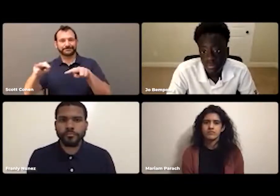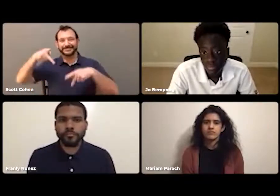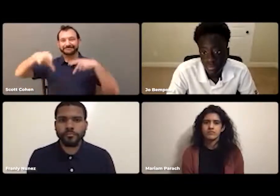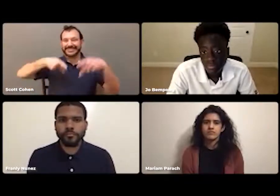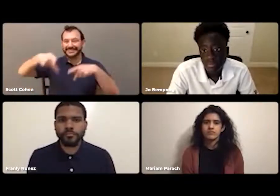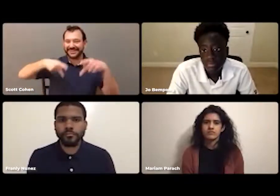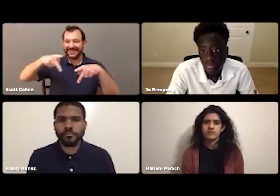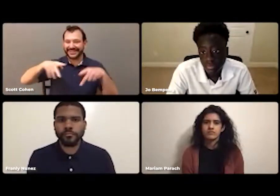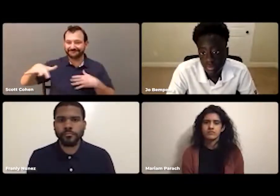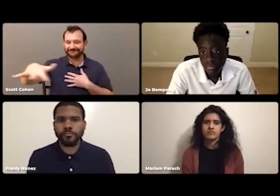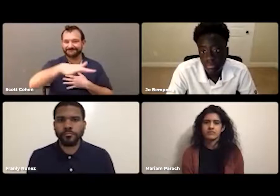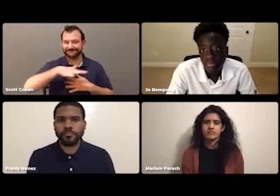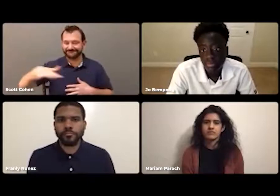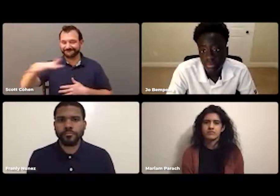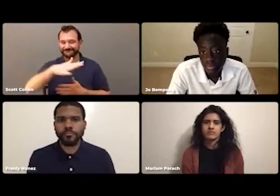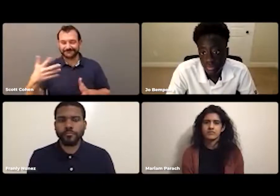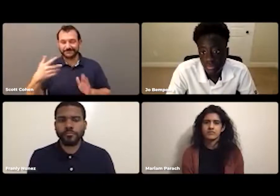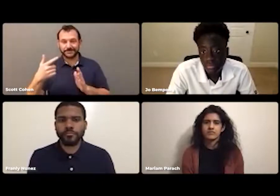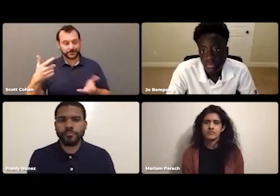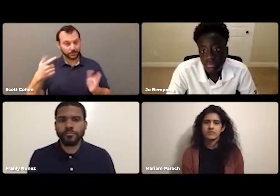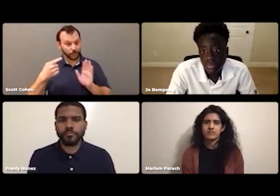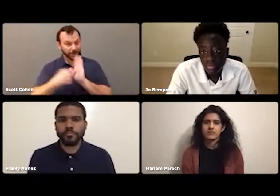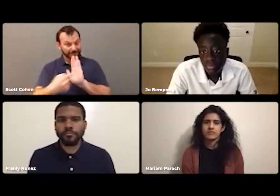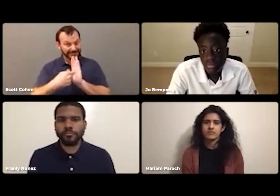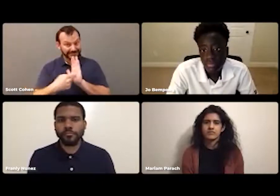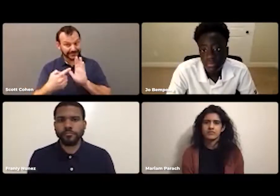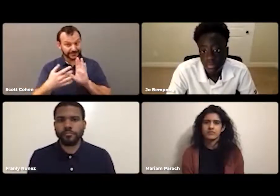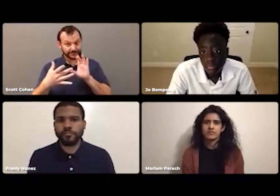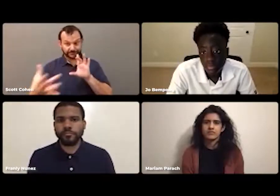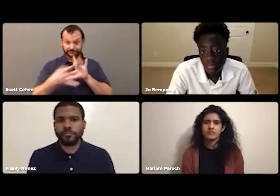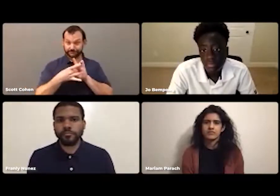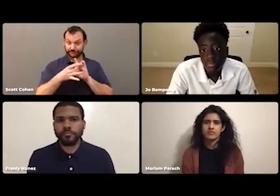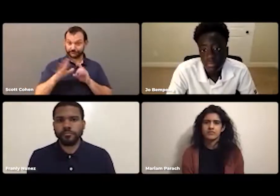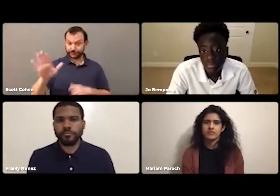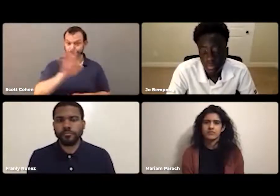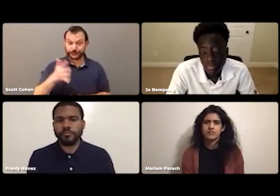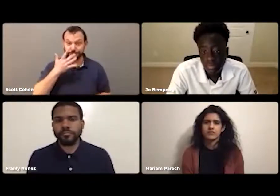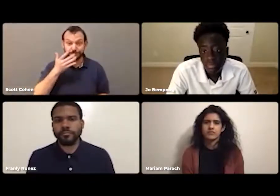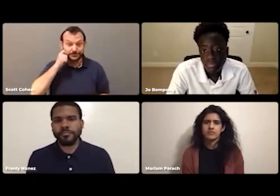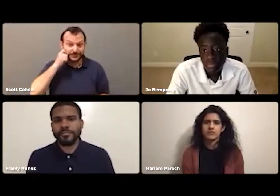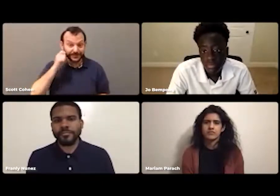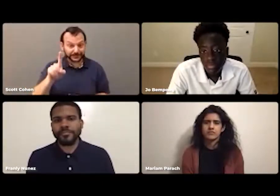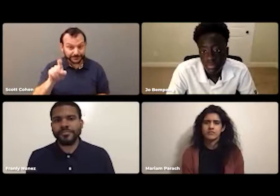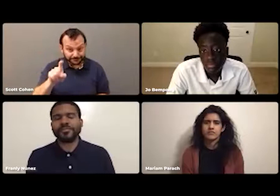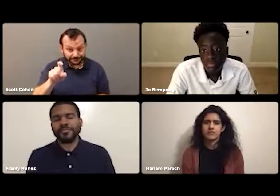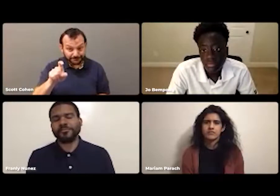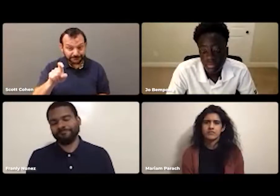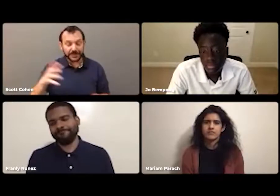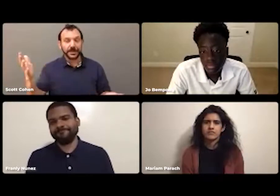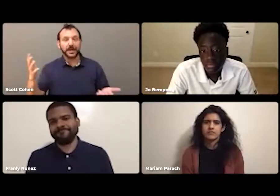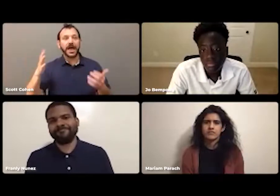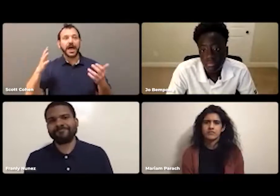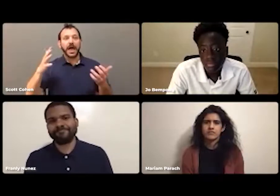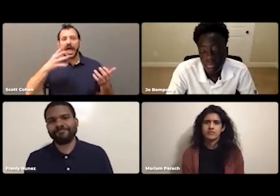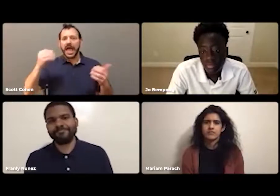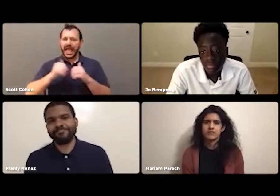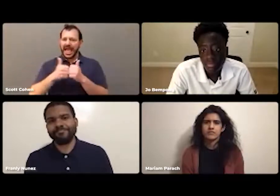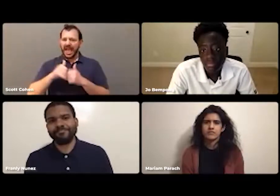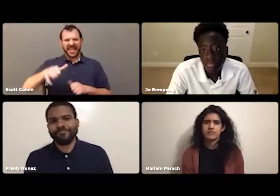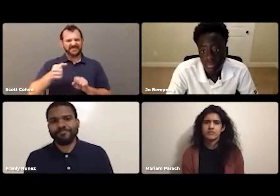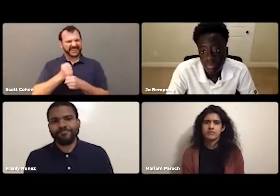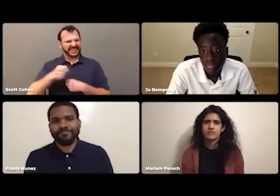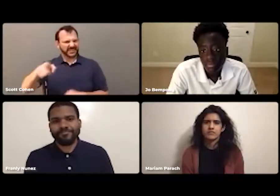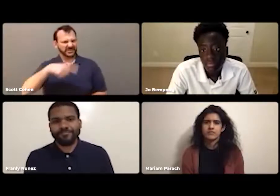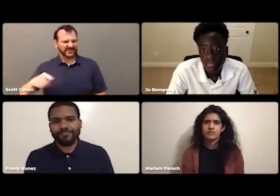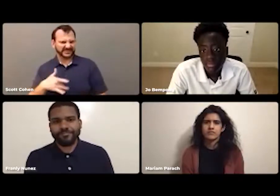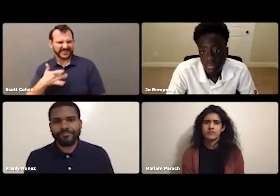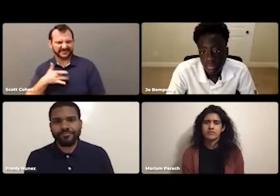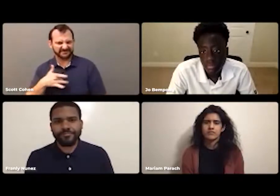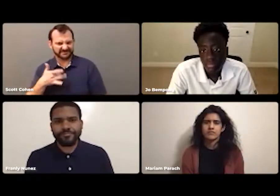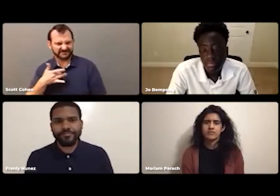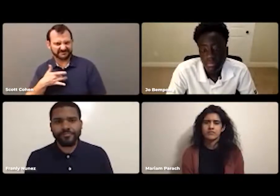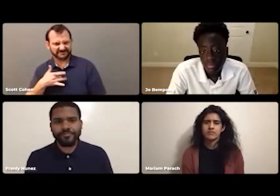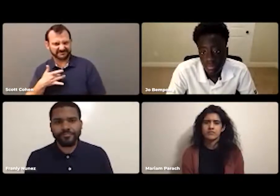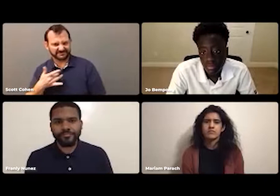Next question: Did you feel represented as you entered the STEM field?